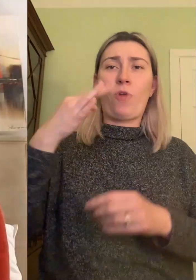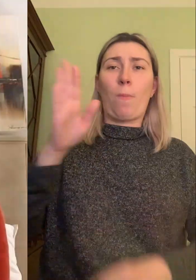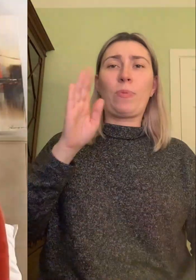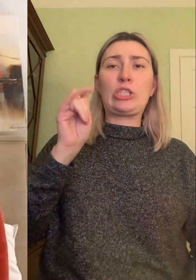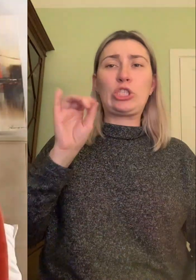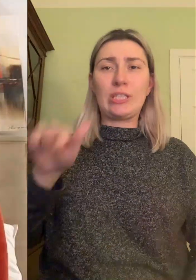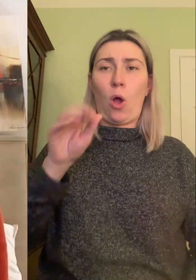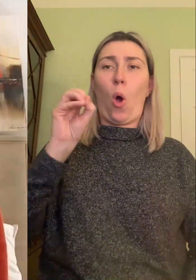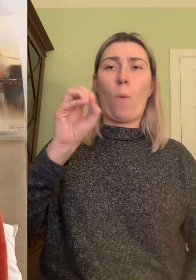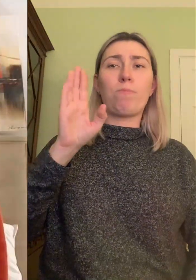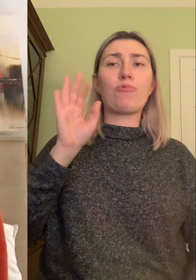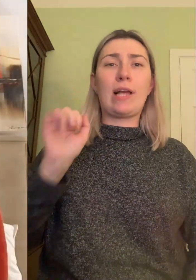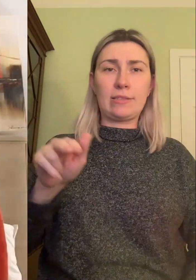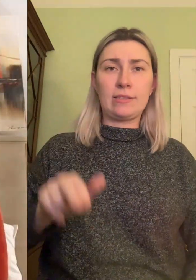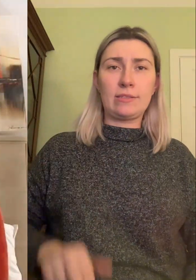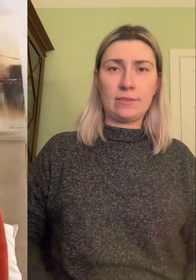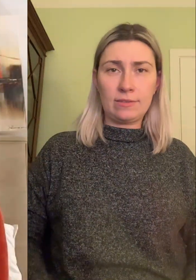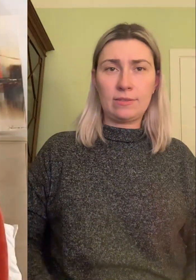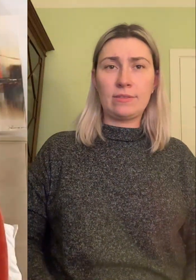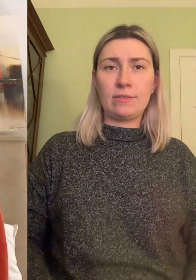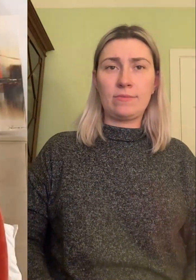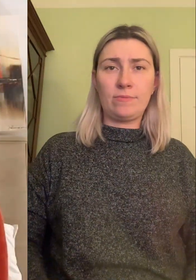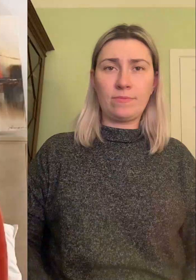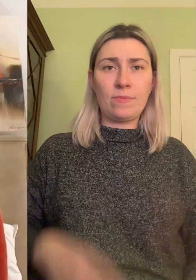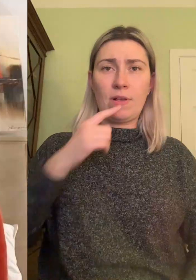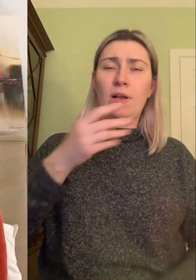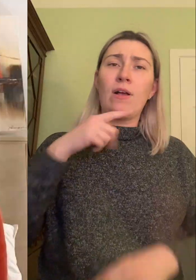and I saw another beautiful poem from Bridget O’Brien.